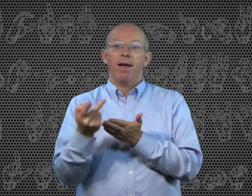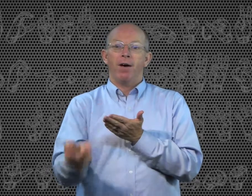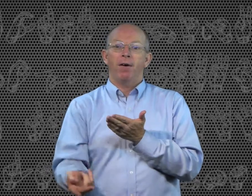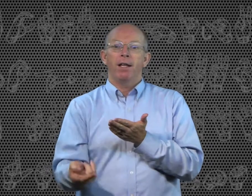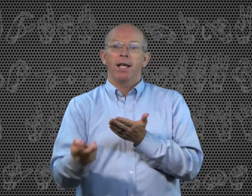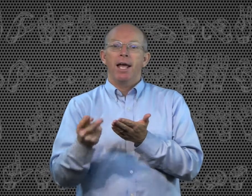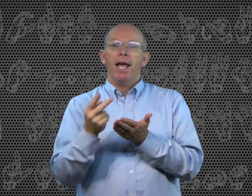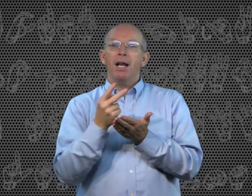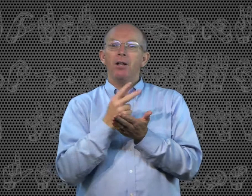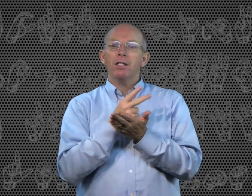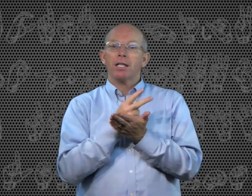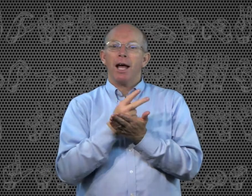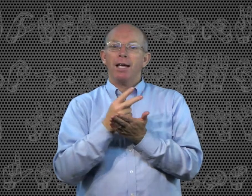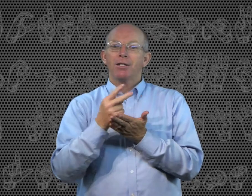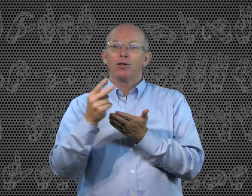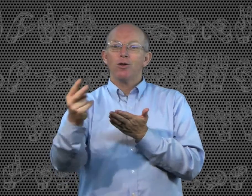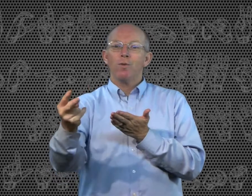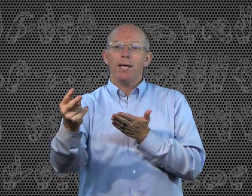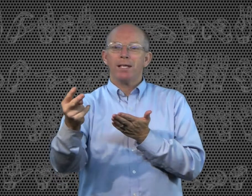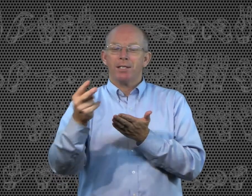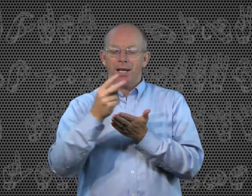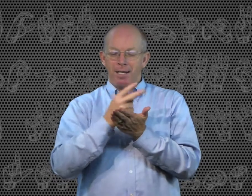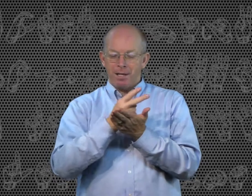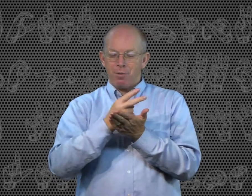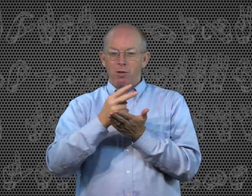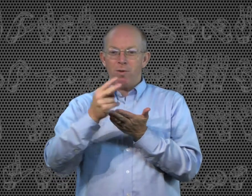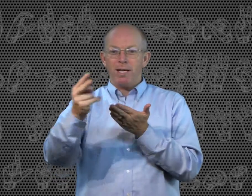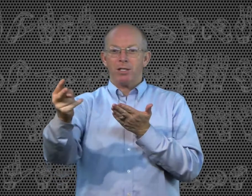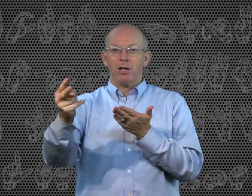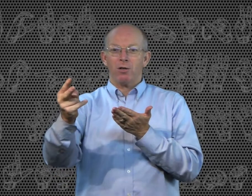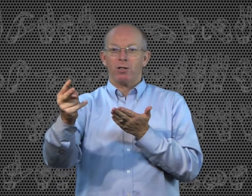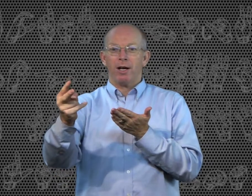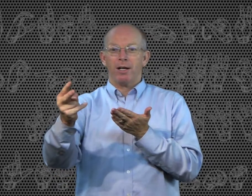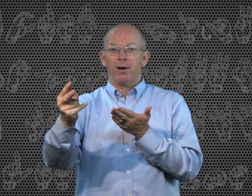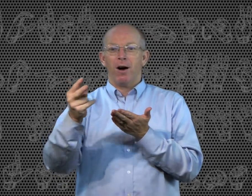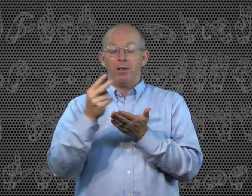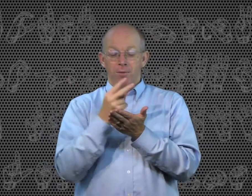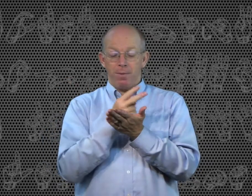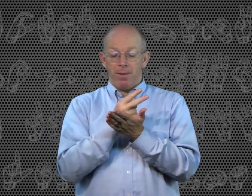FAIL It looks like TWO WEEKS. Except TWO WEEKS you go straight across.